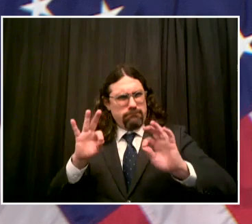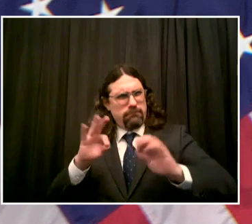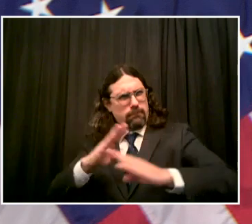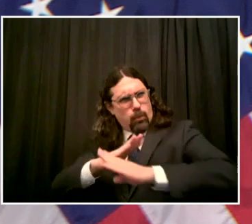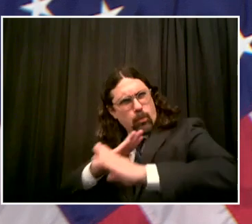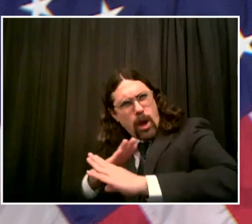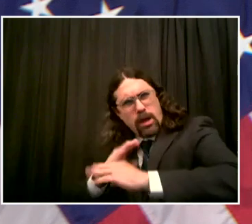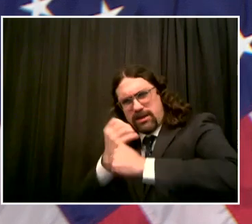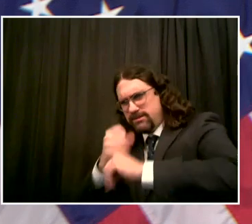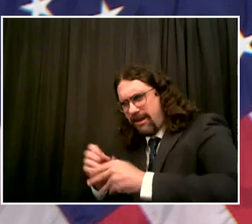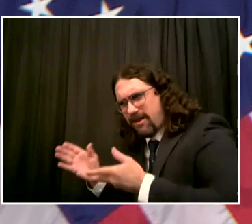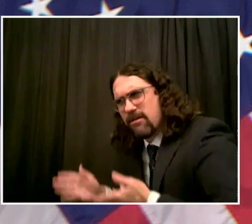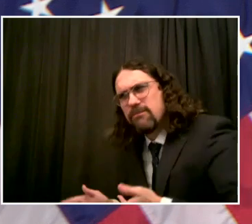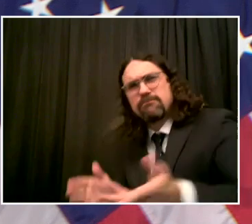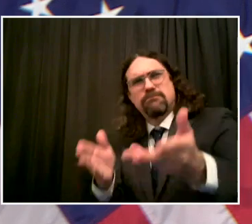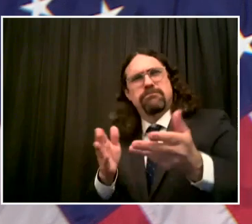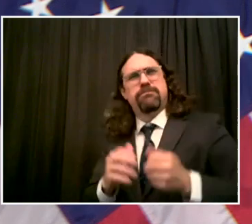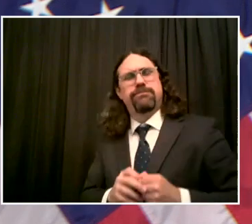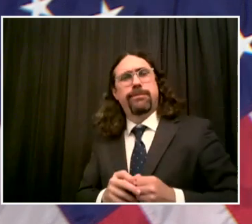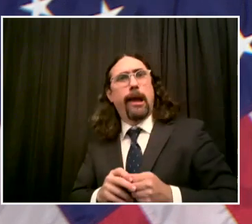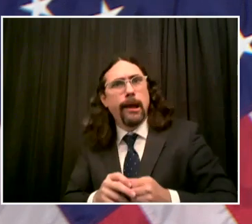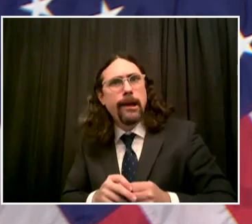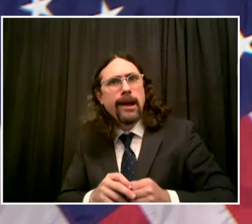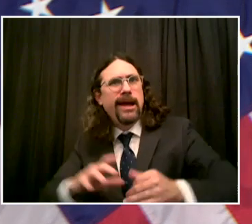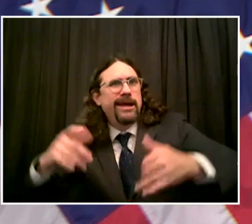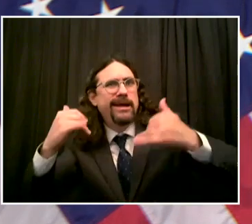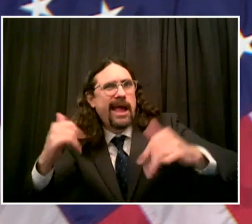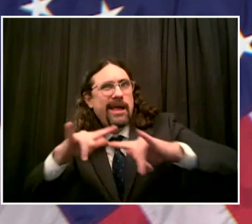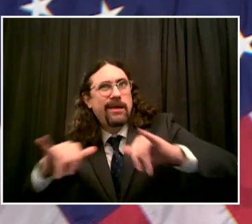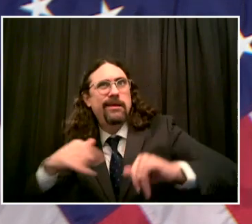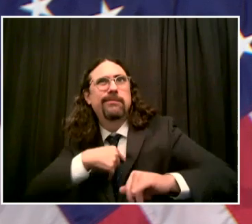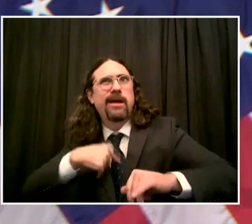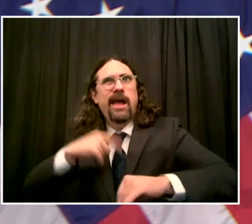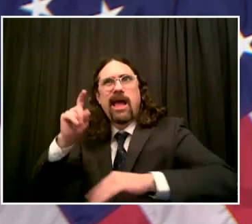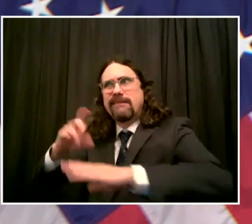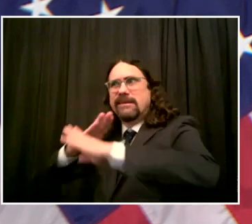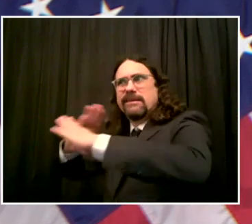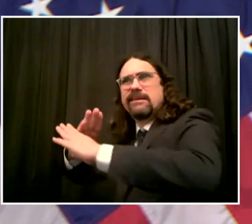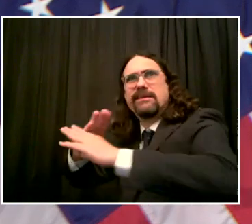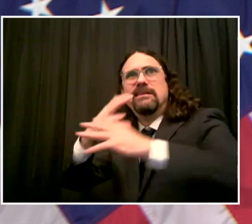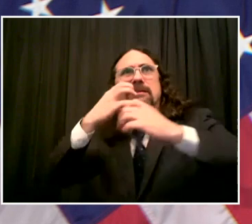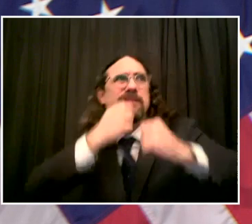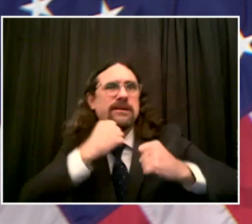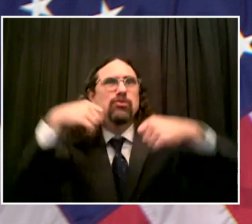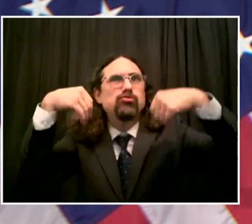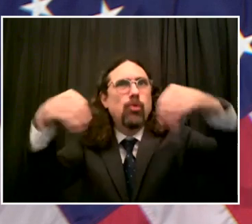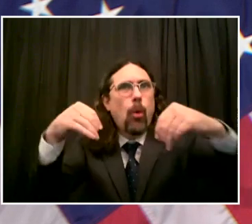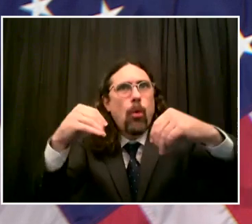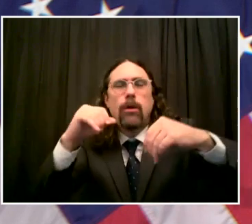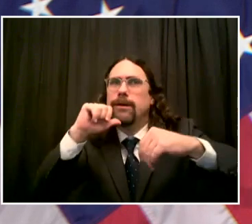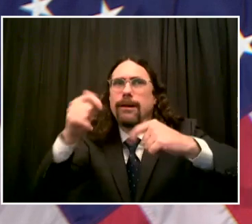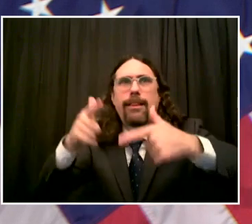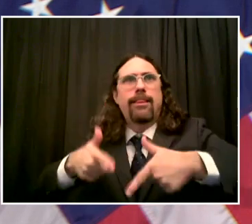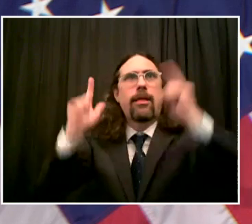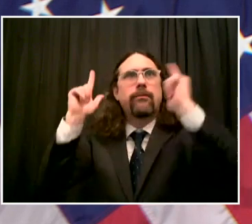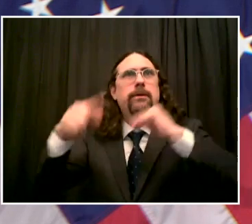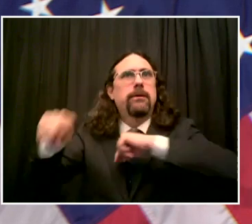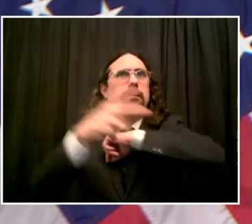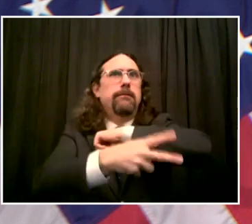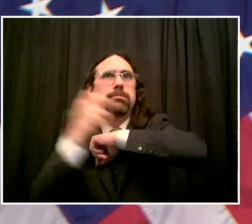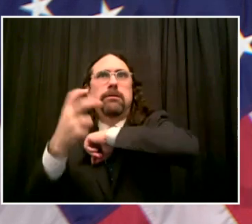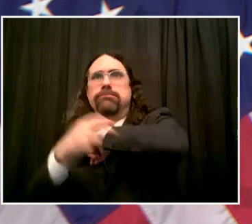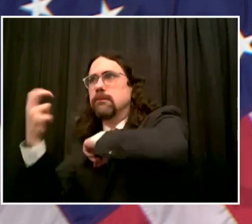SAW AT TIMES WHAT WAS GOING ON.